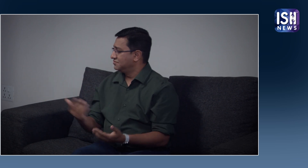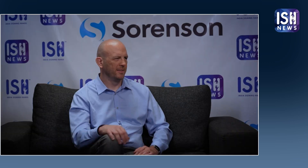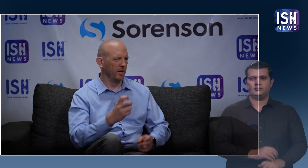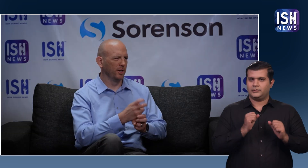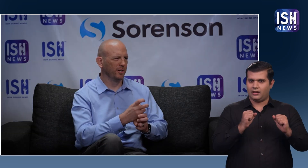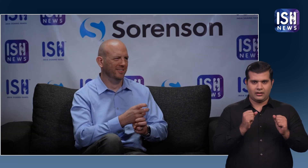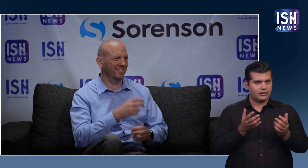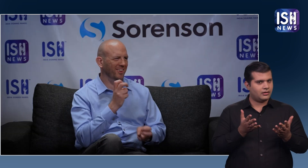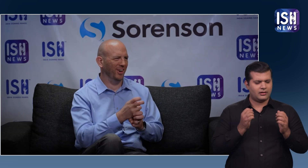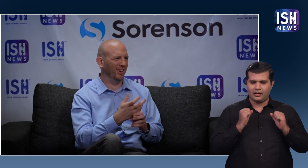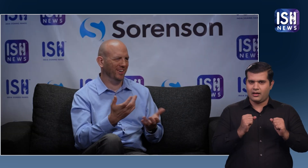Hard! Very hard!